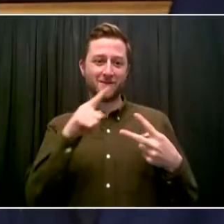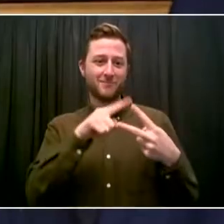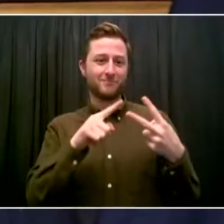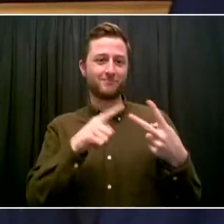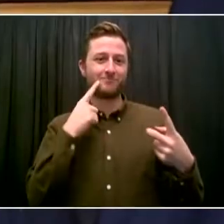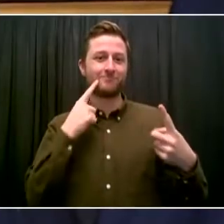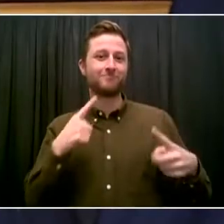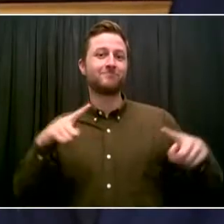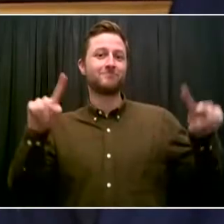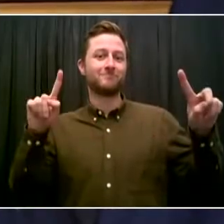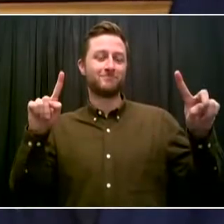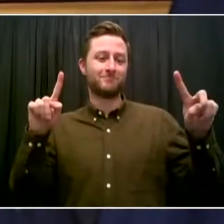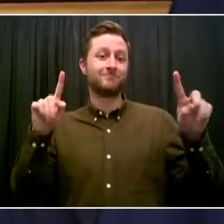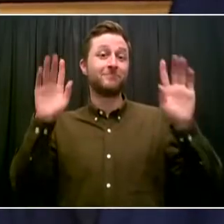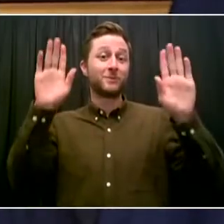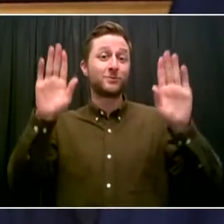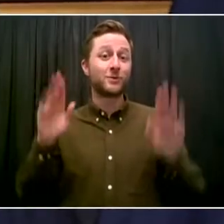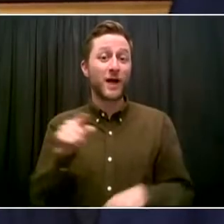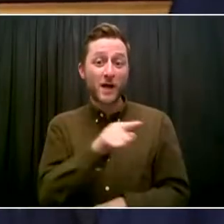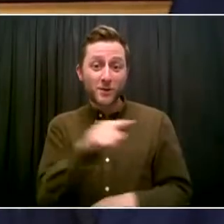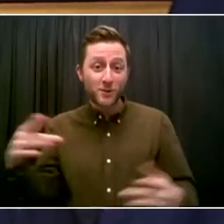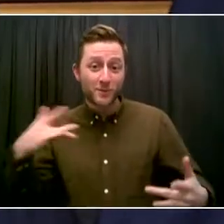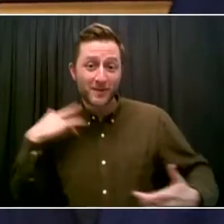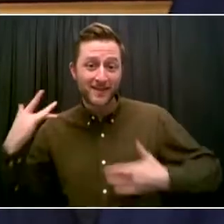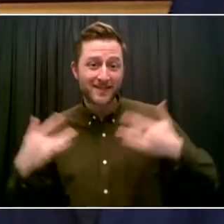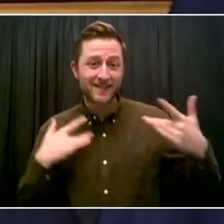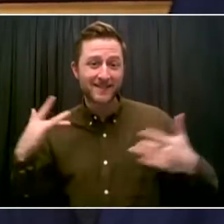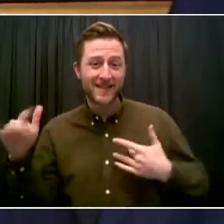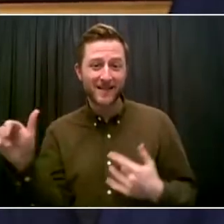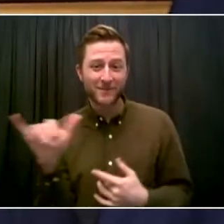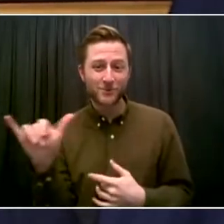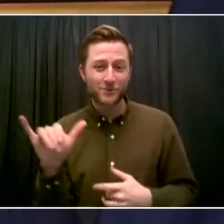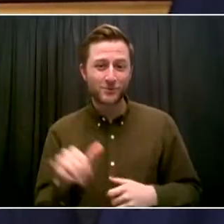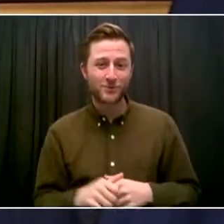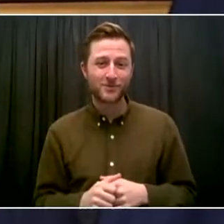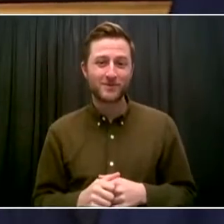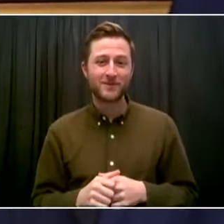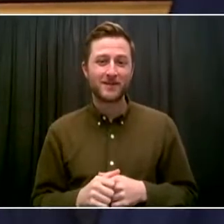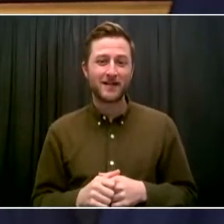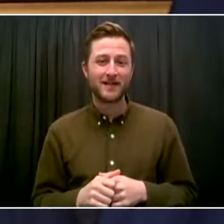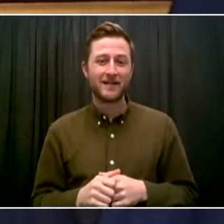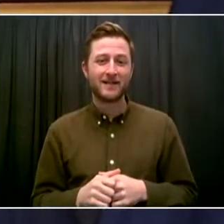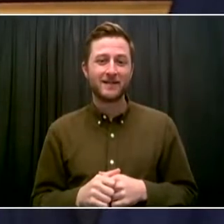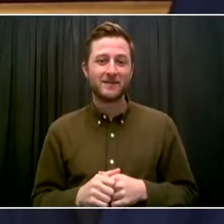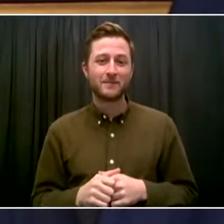WE MOVE FORWARD.